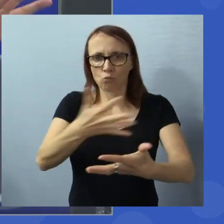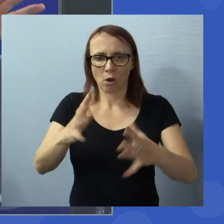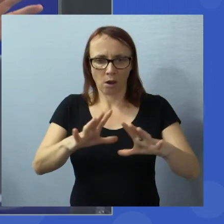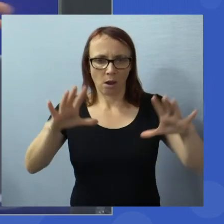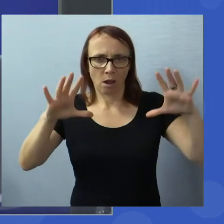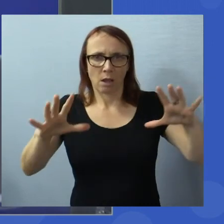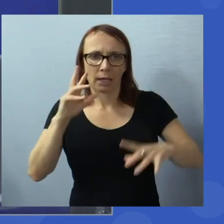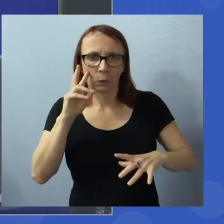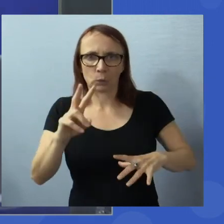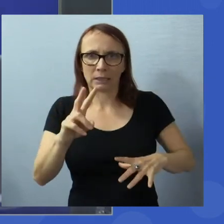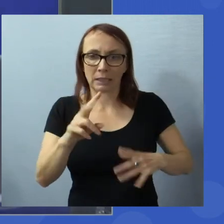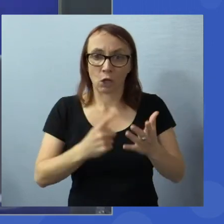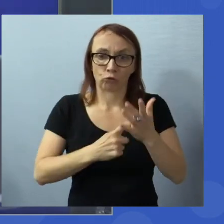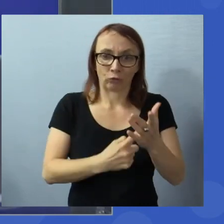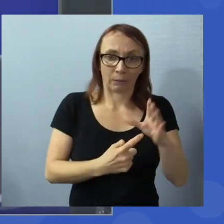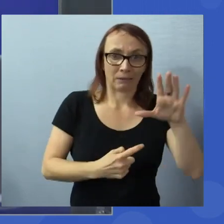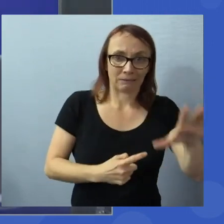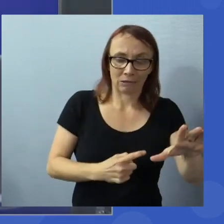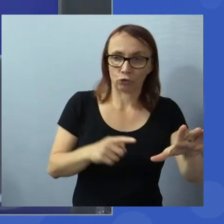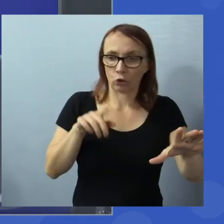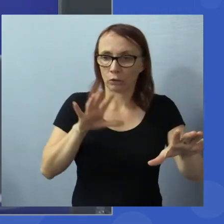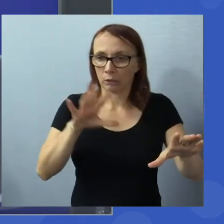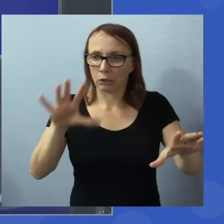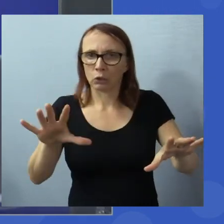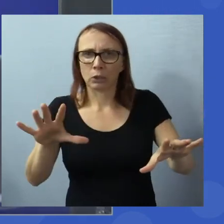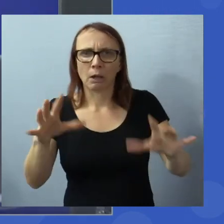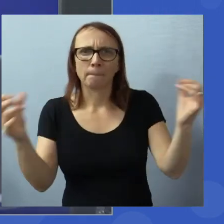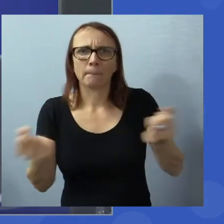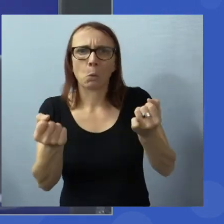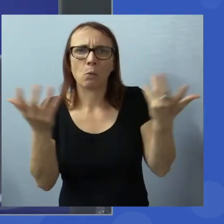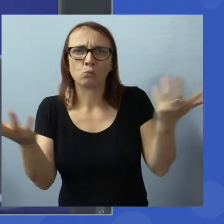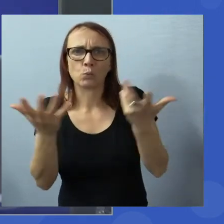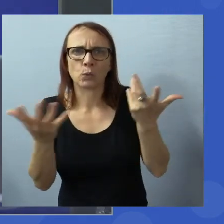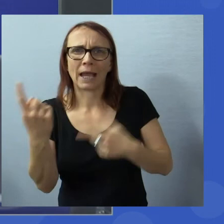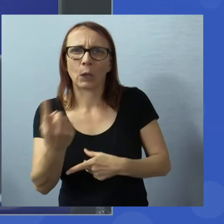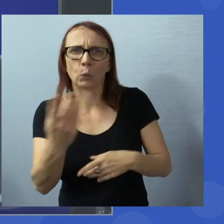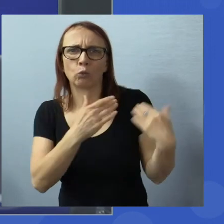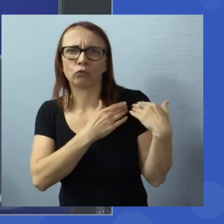recommendations sit and where the complexity is of of where the power lies